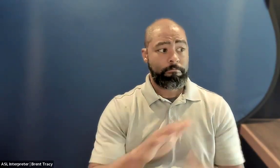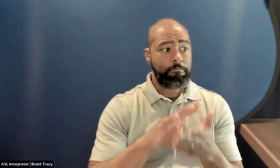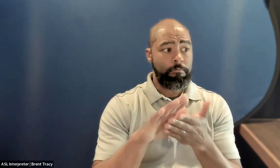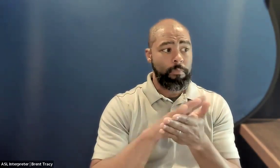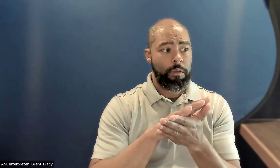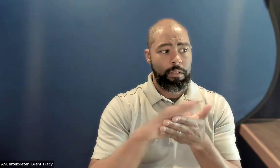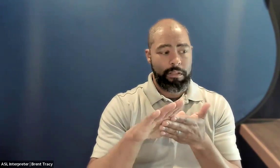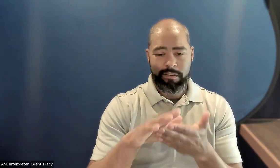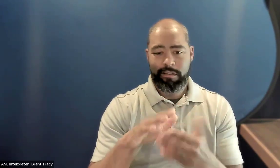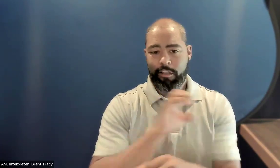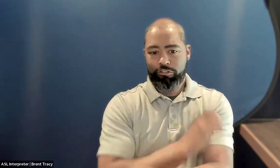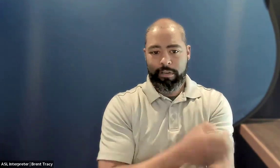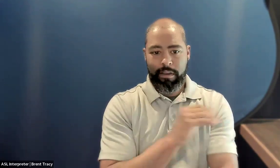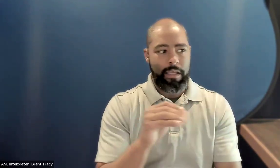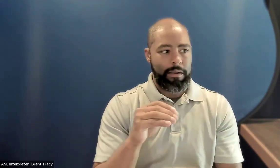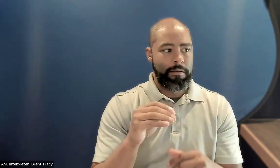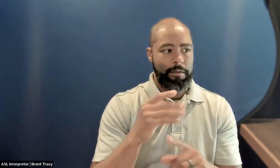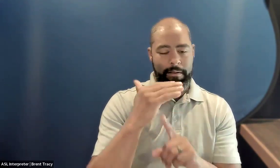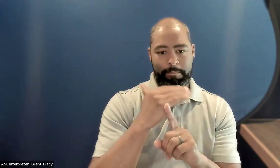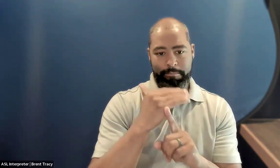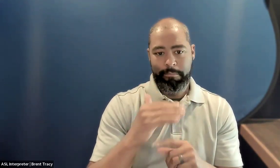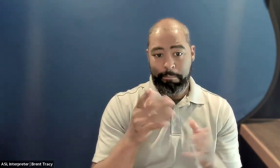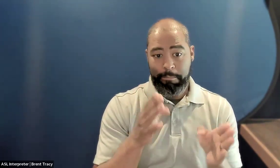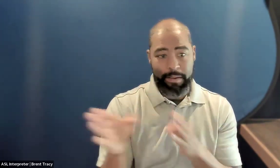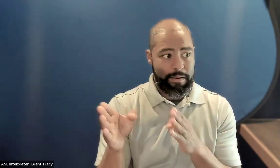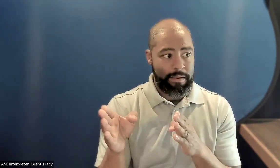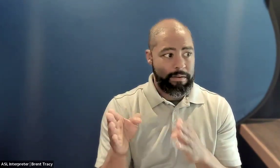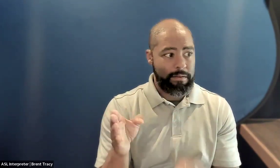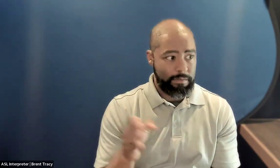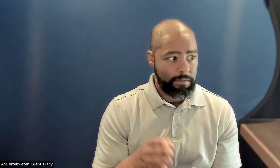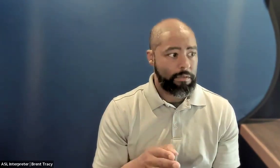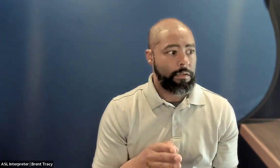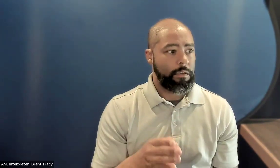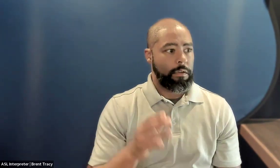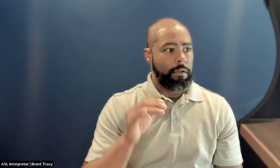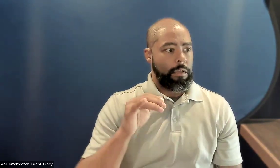transportation sector remains a high emitting source for greenhouse gas emissions.